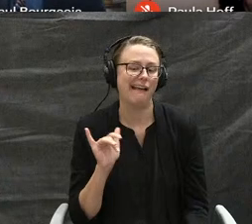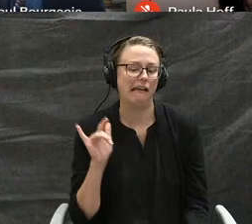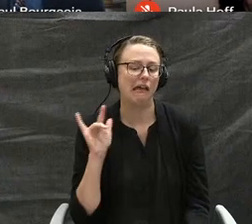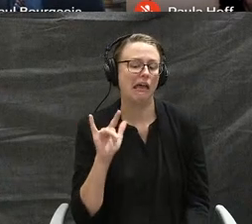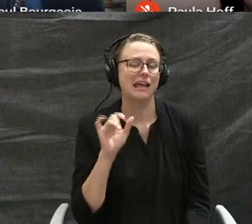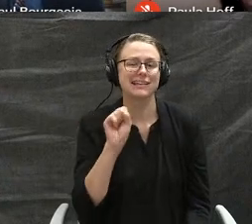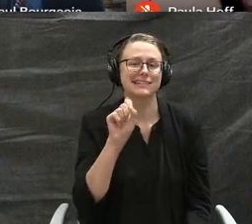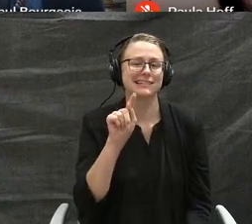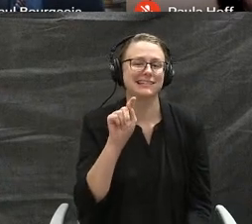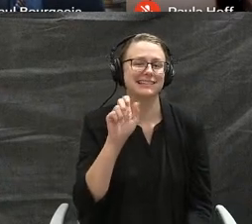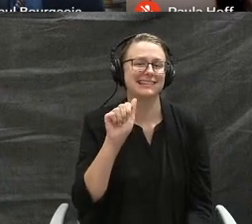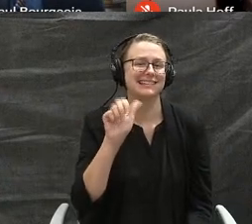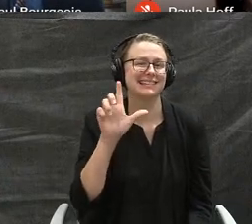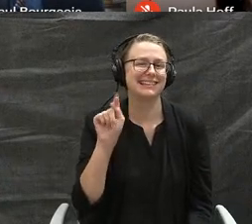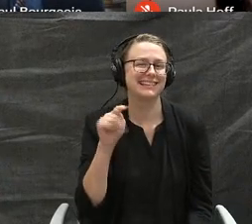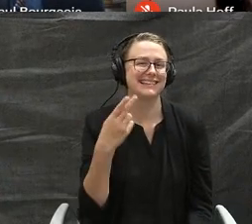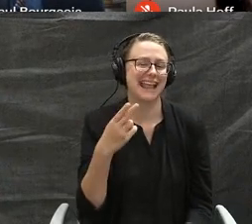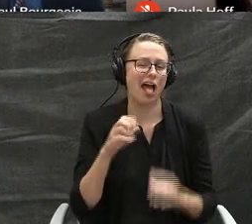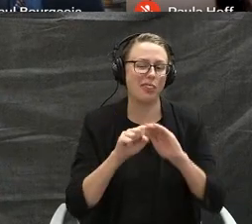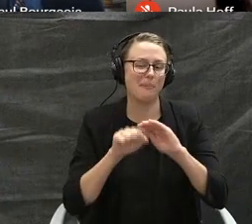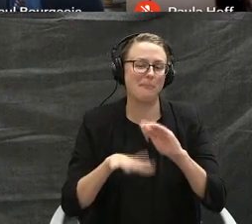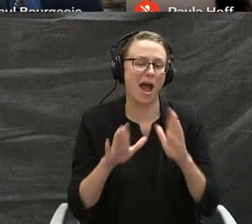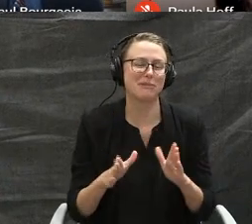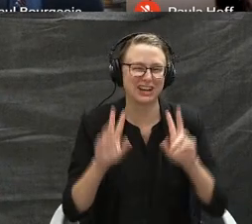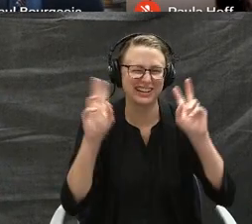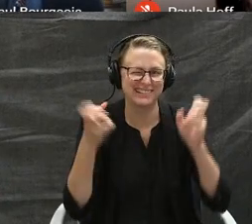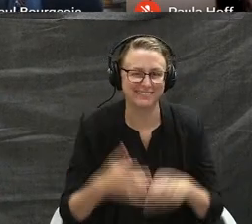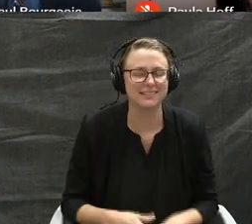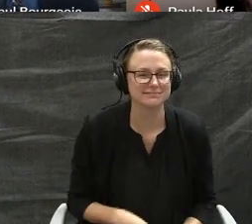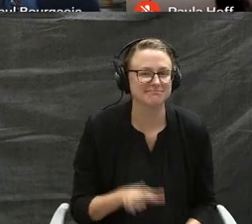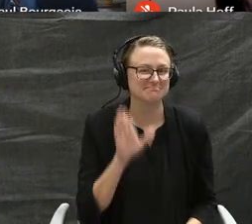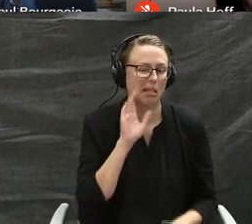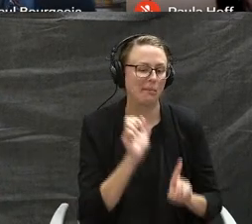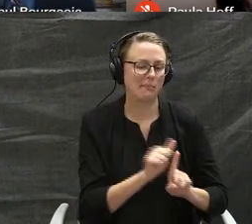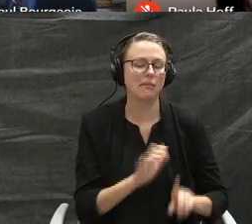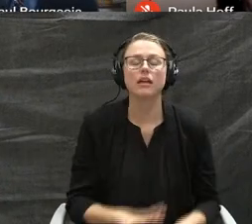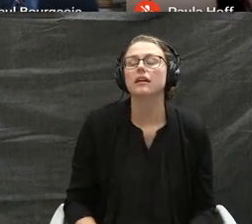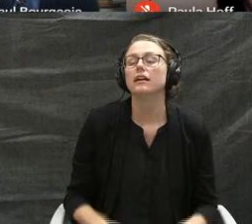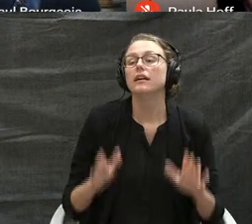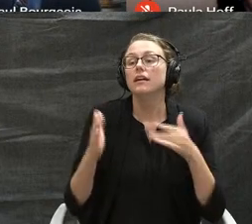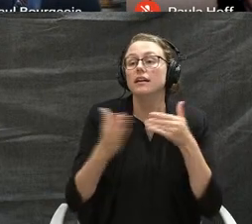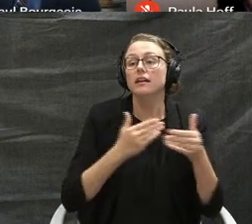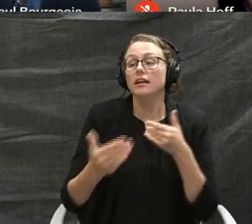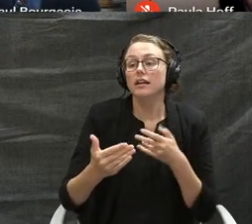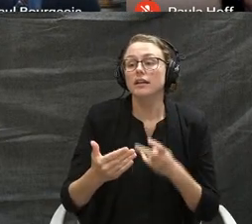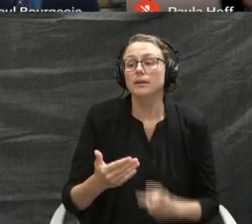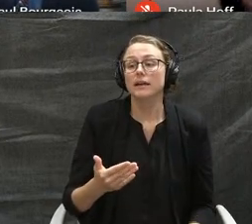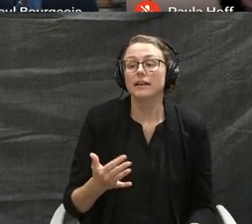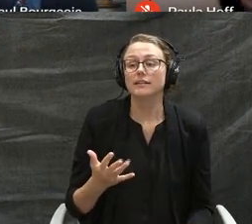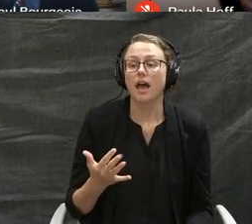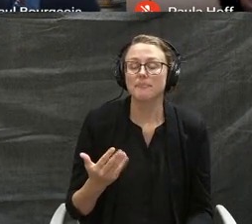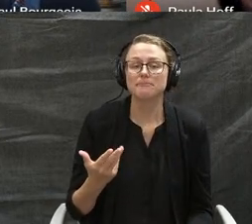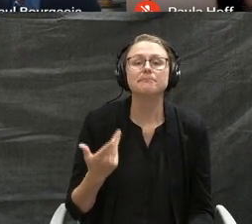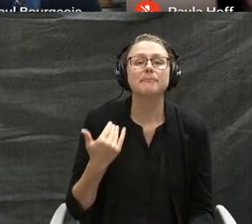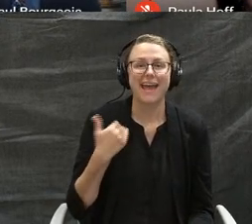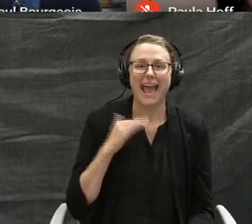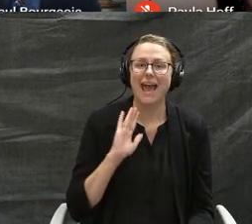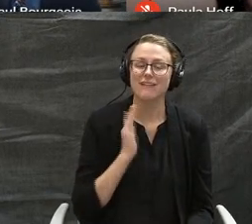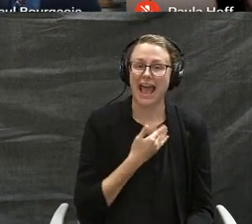ourselves or stealth bombers in terms of fighting this thing and have a long-term investment on it. And then we also have a